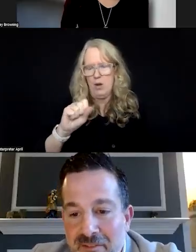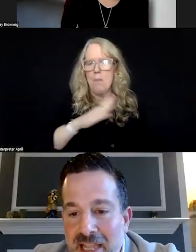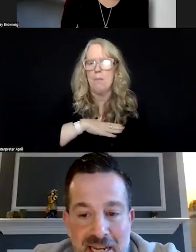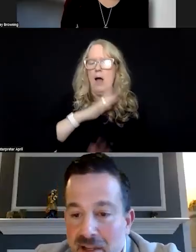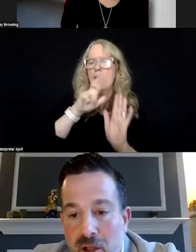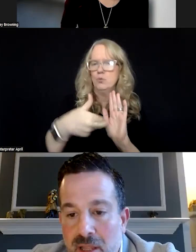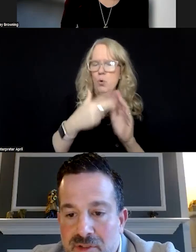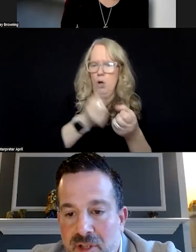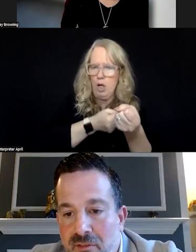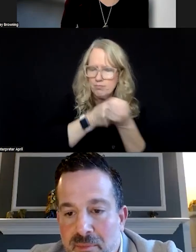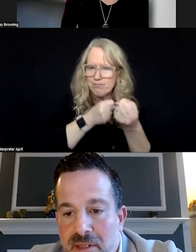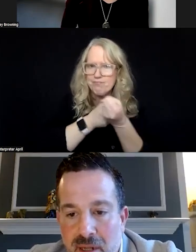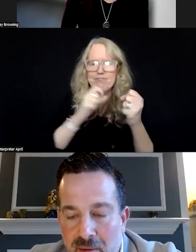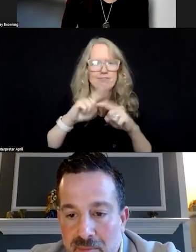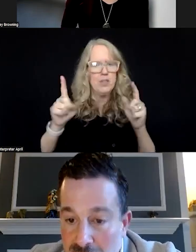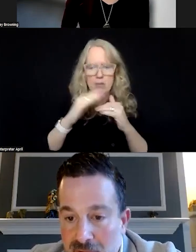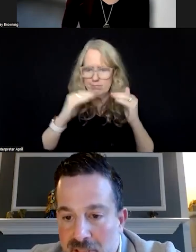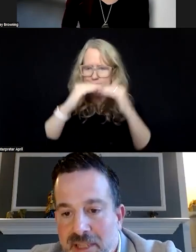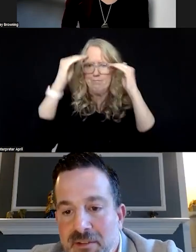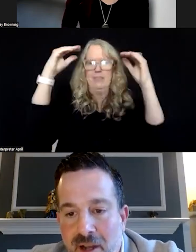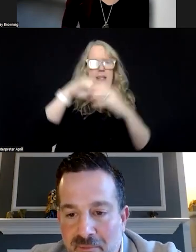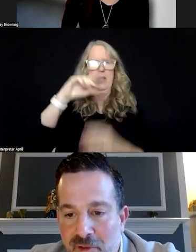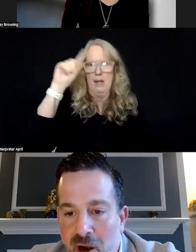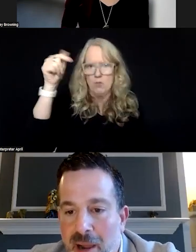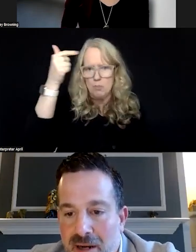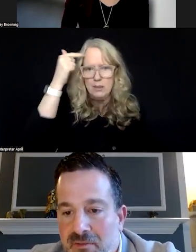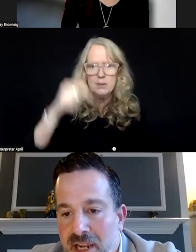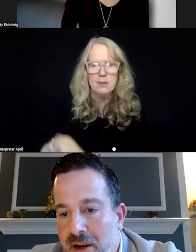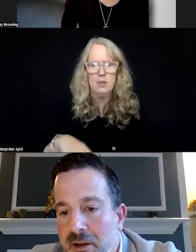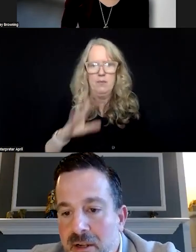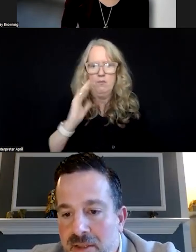ADVOCATING IN ALL LEVELS OF GOVERNMENT. FOR OUR MODEL OF CARE,